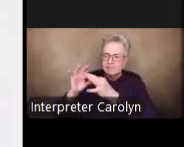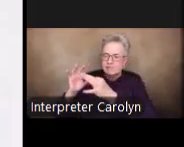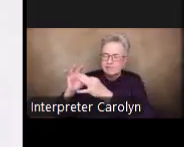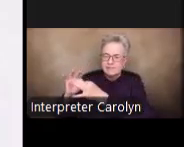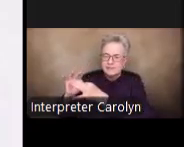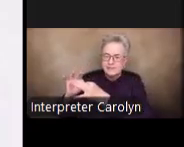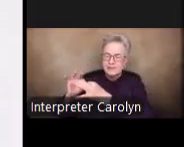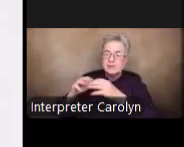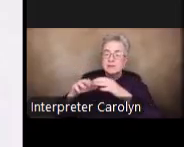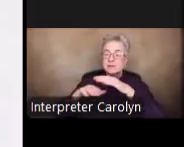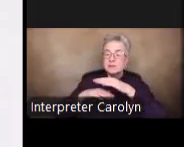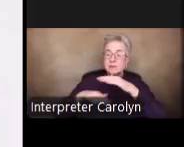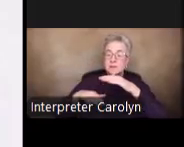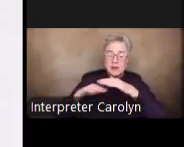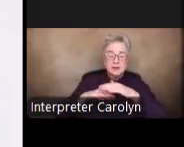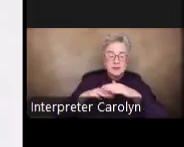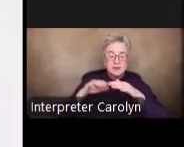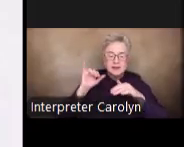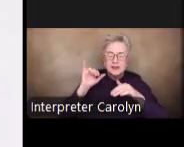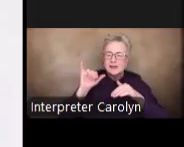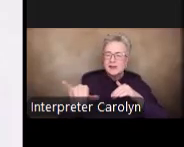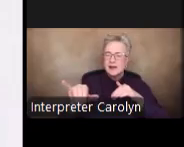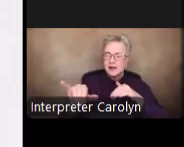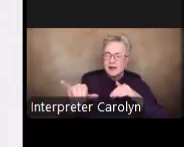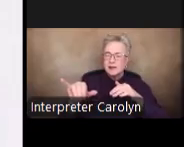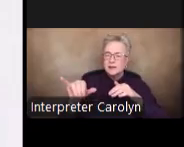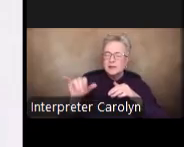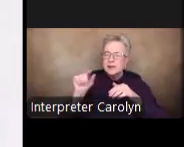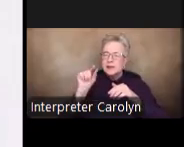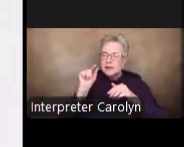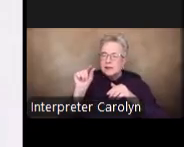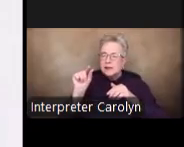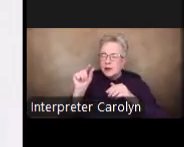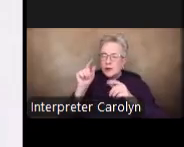Basically, these are those little details that help words